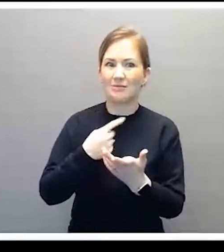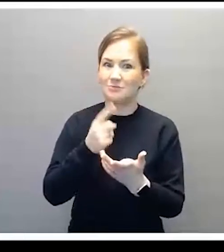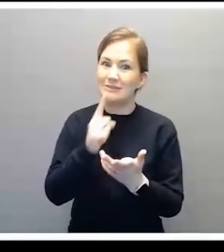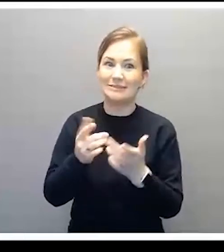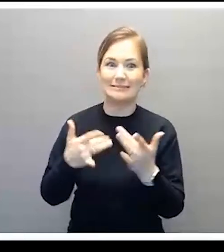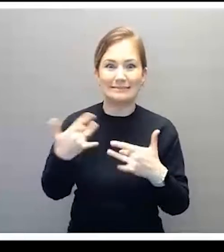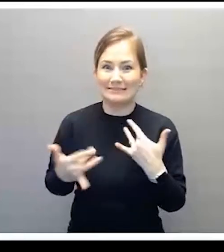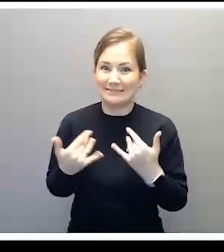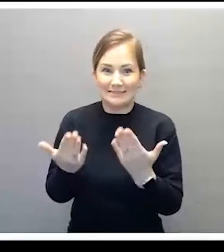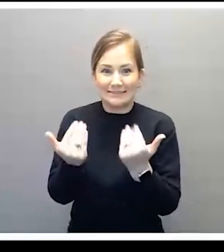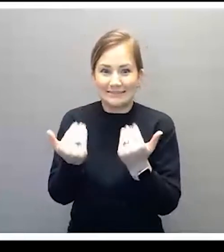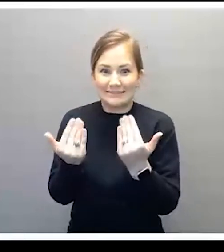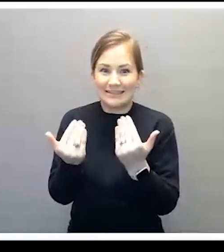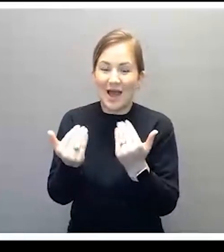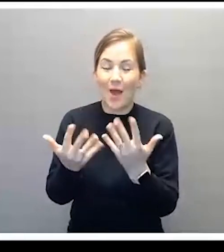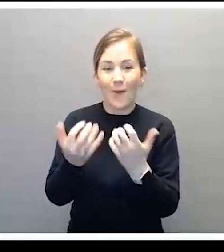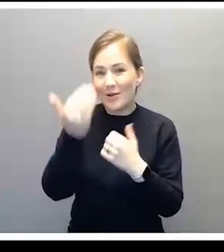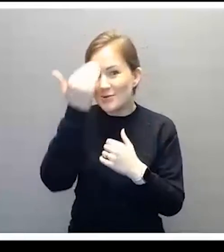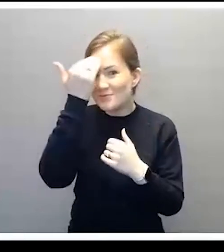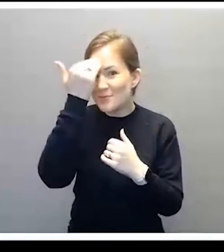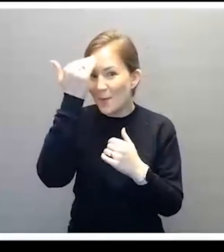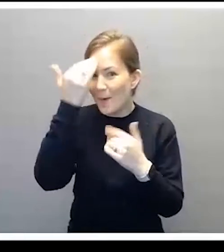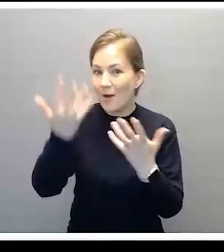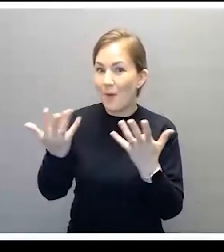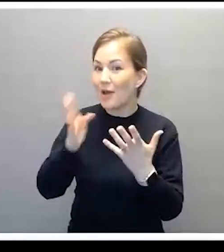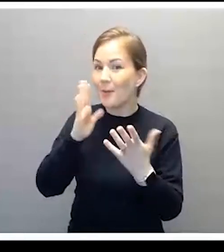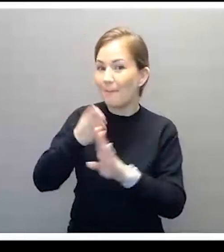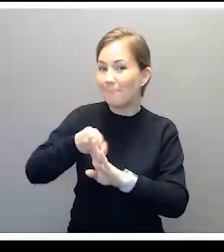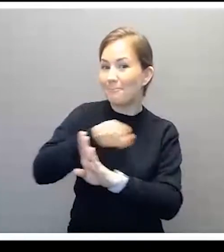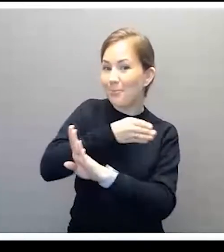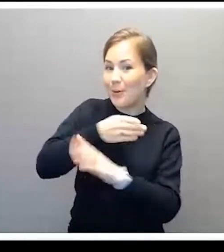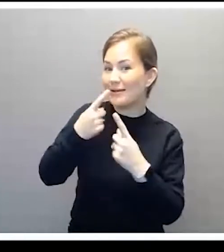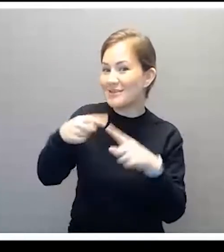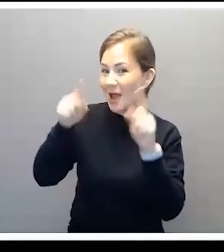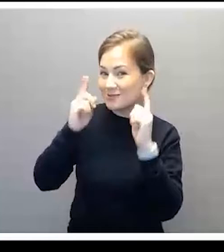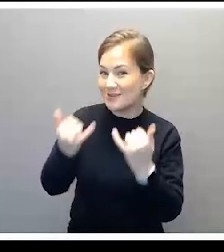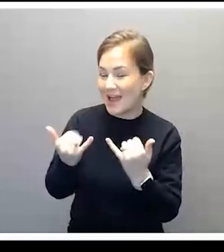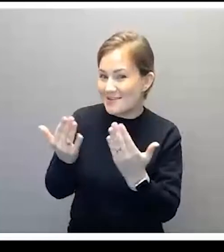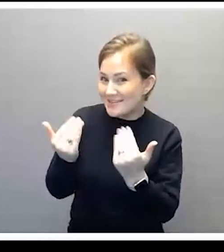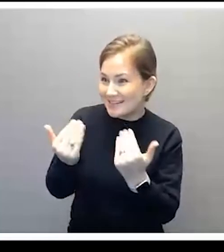I'm really itching to know more about what we pre-announce today.